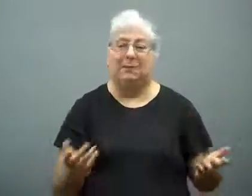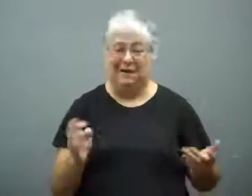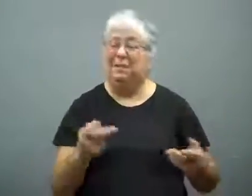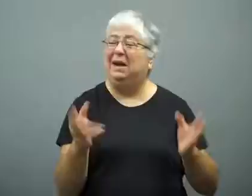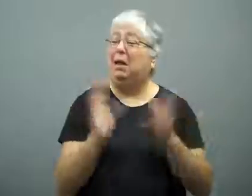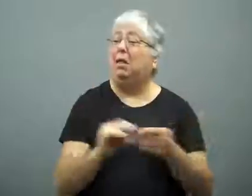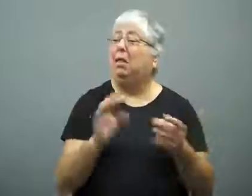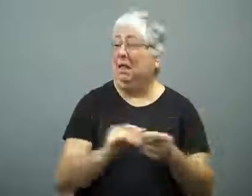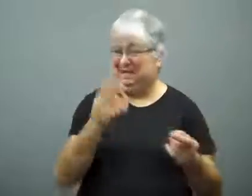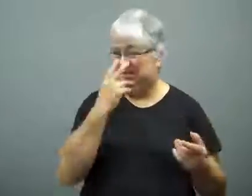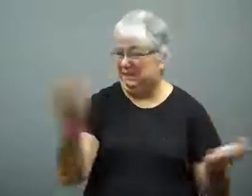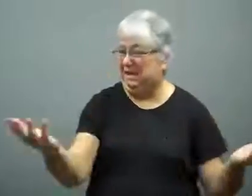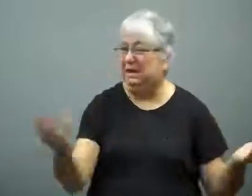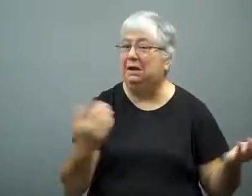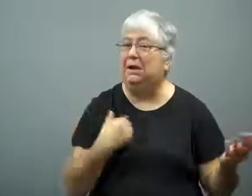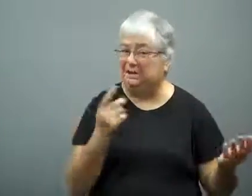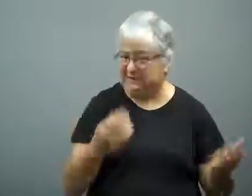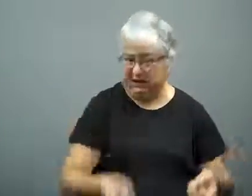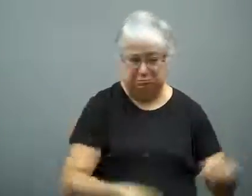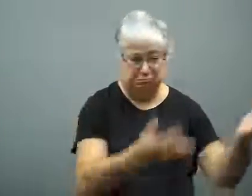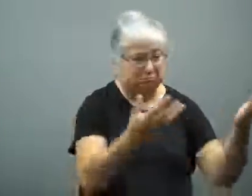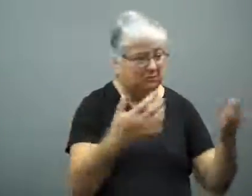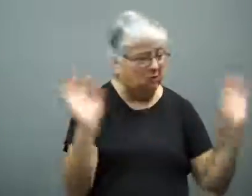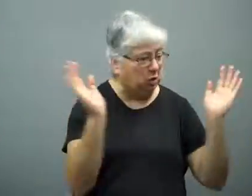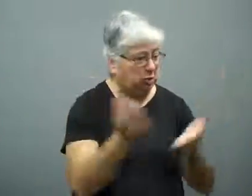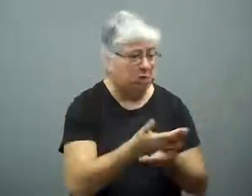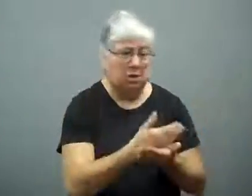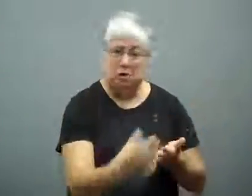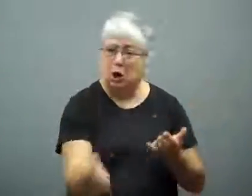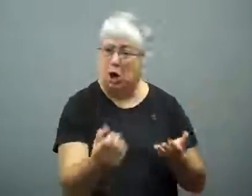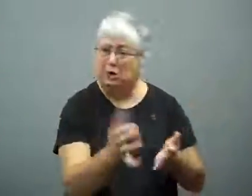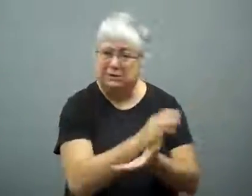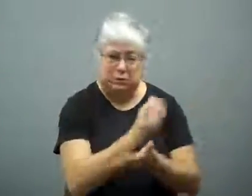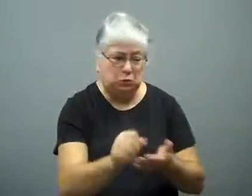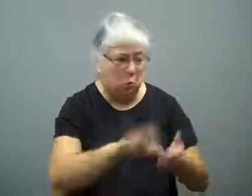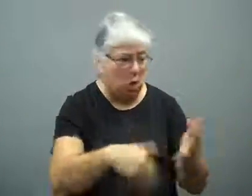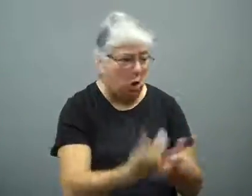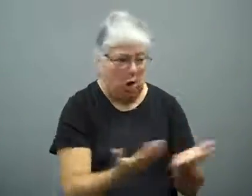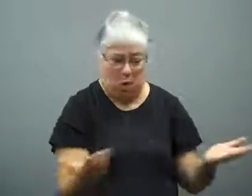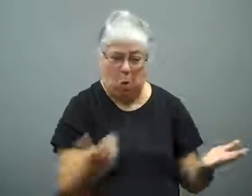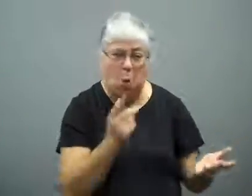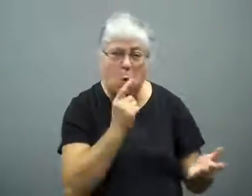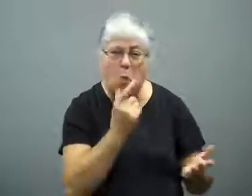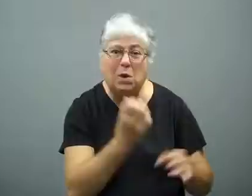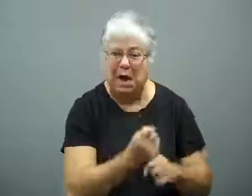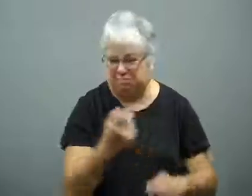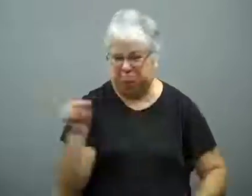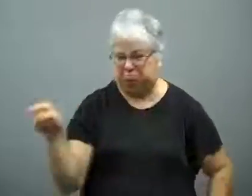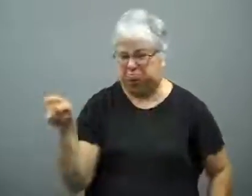Then Syria will claim that since all their weapons were destroyed,